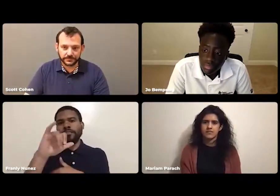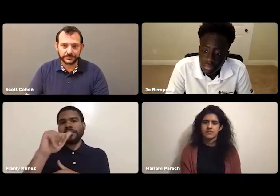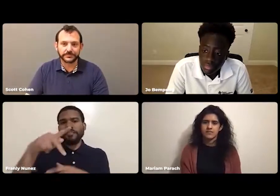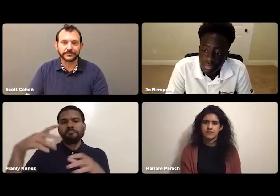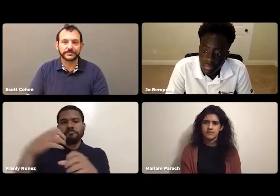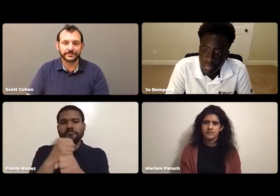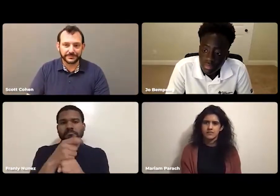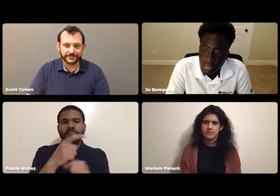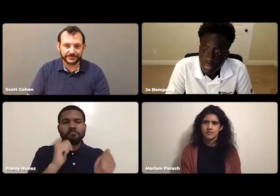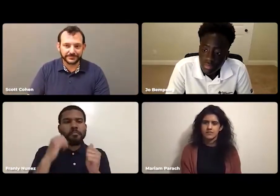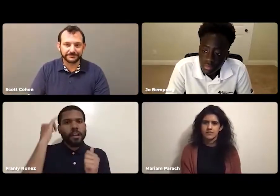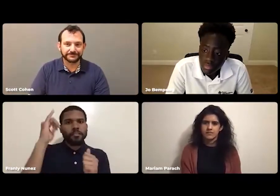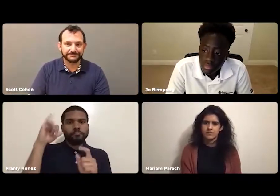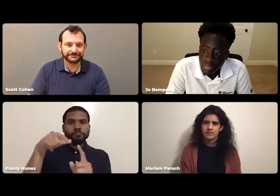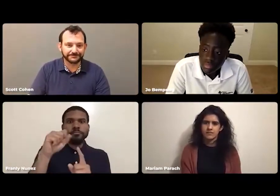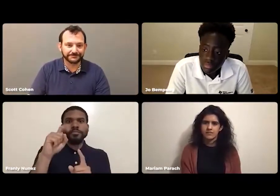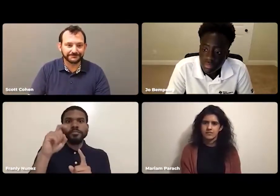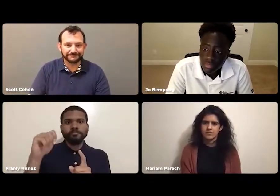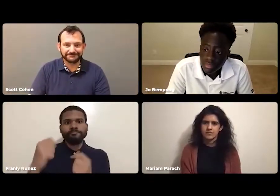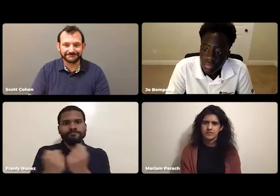Program.